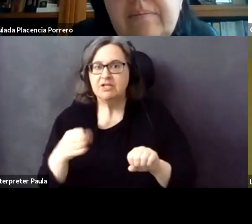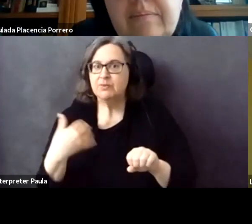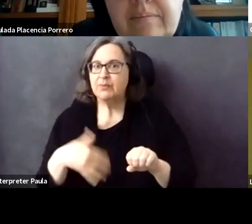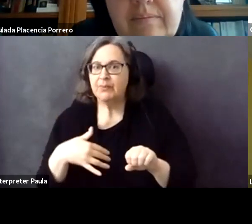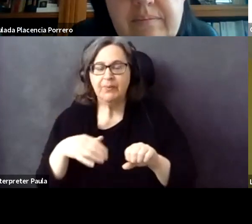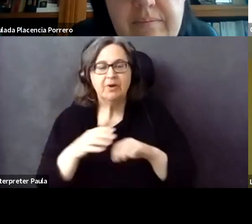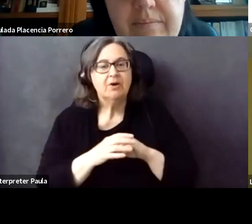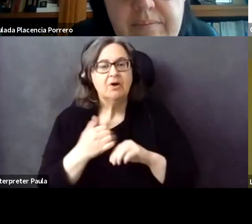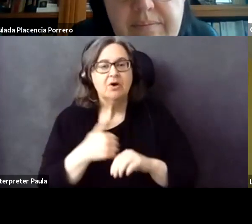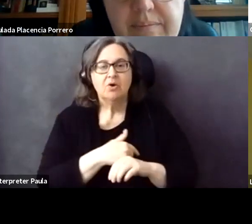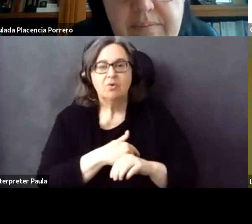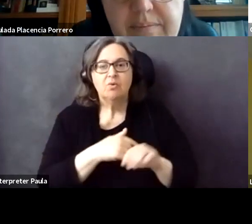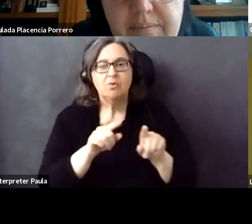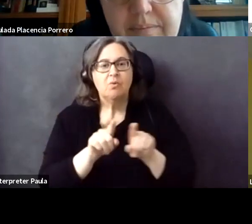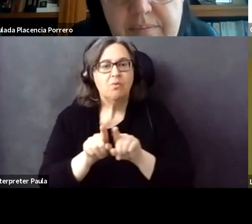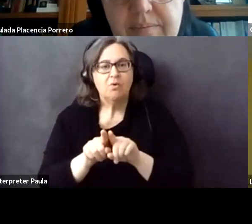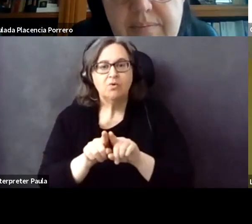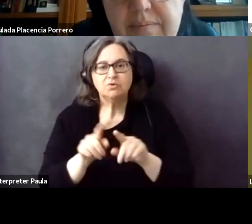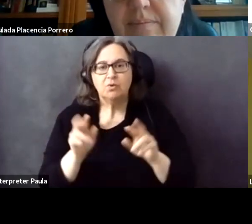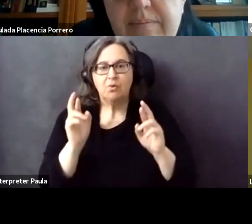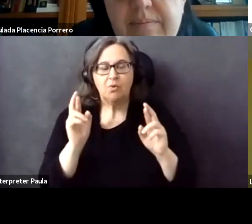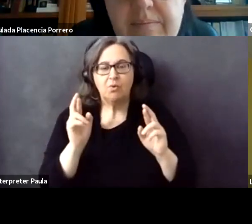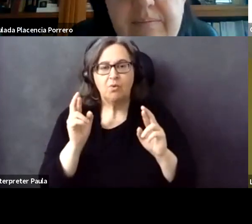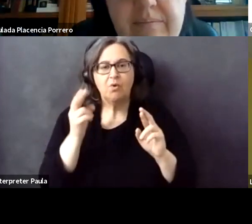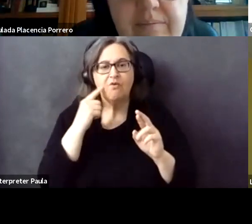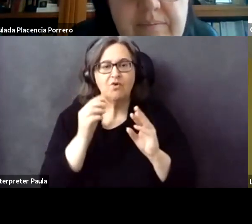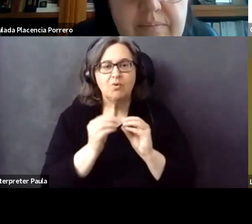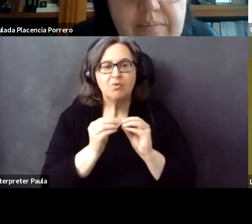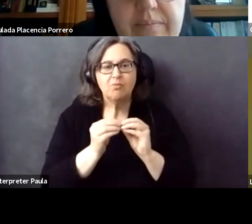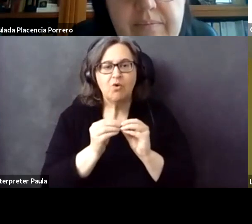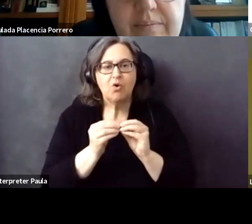But the potential, of course, from our point of view is